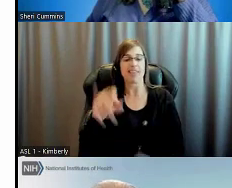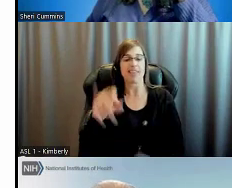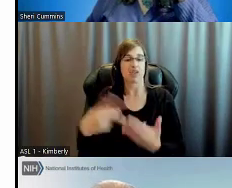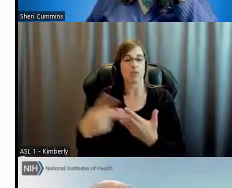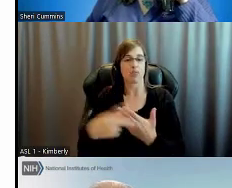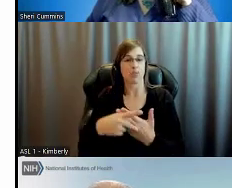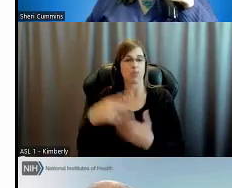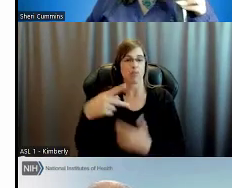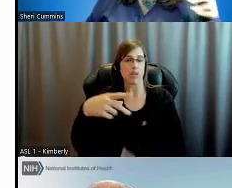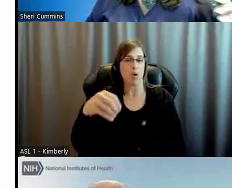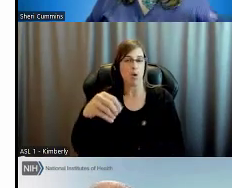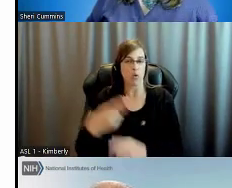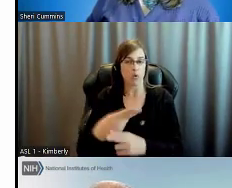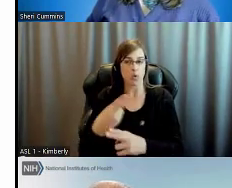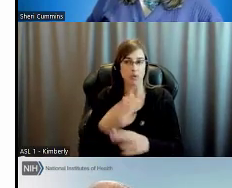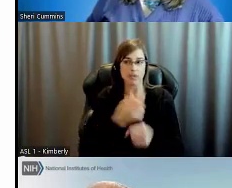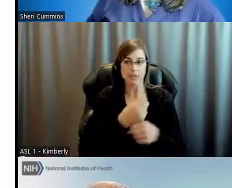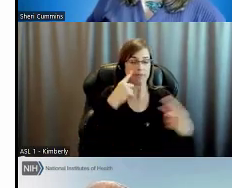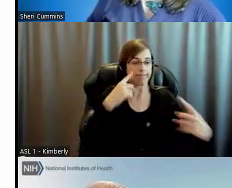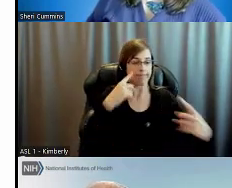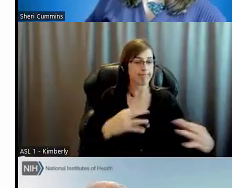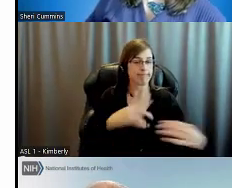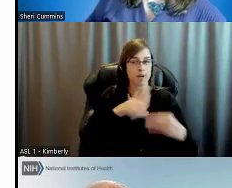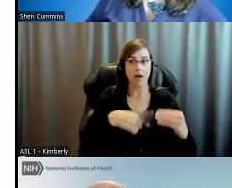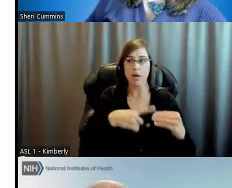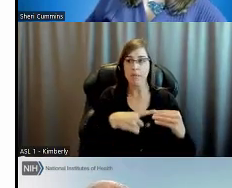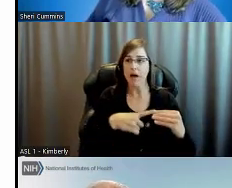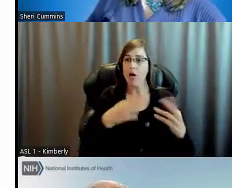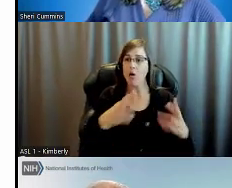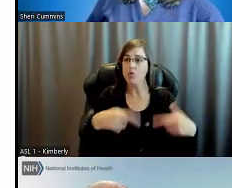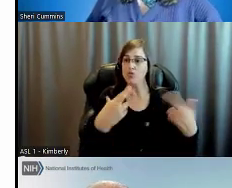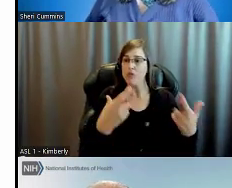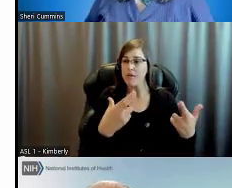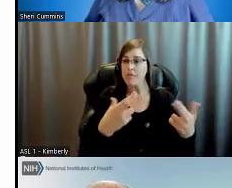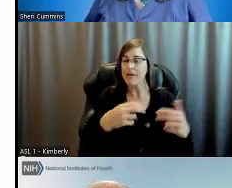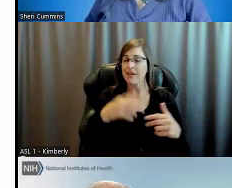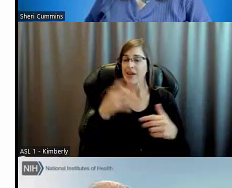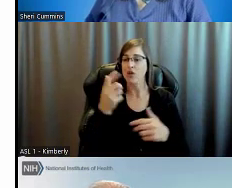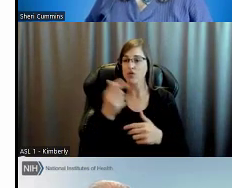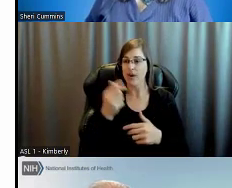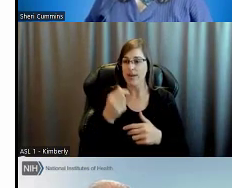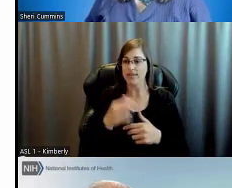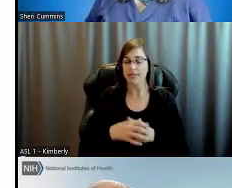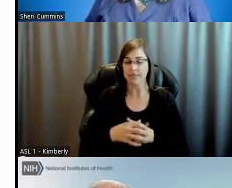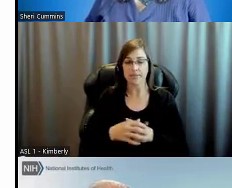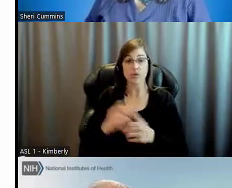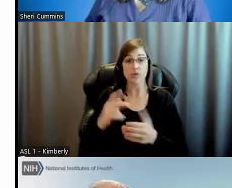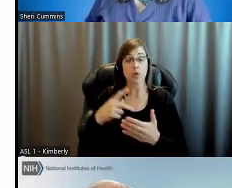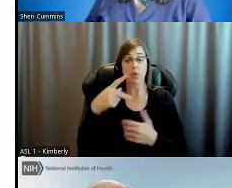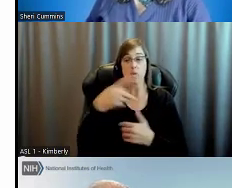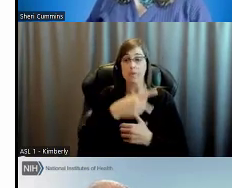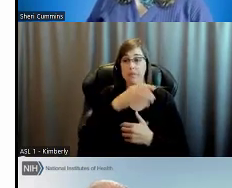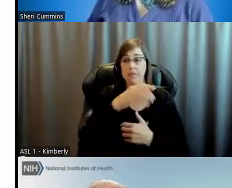uses to make a determination about recommending the grant. So the Program Officer is the one you contact